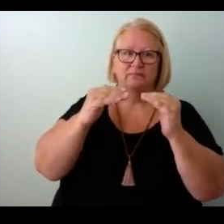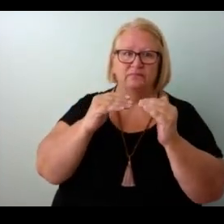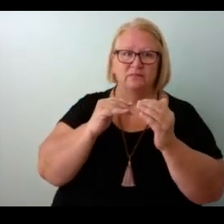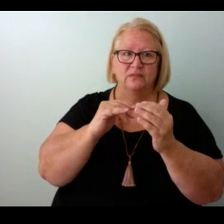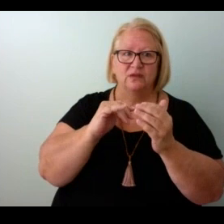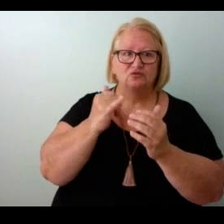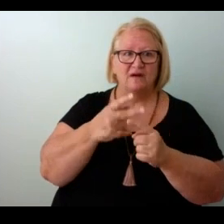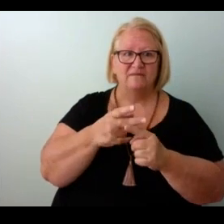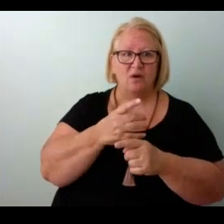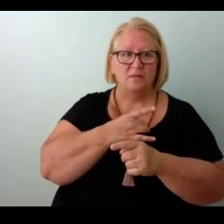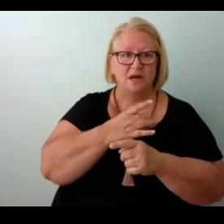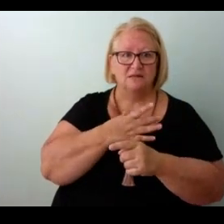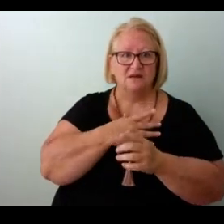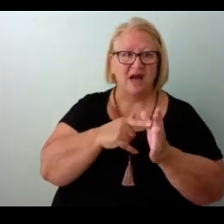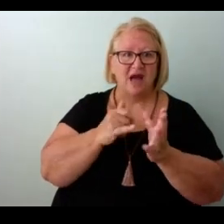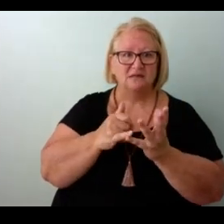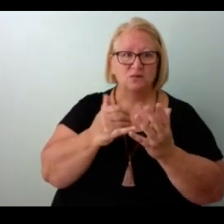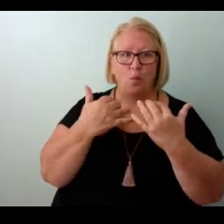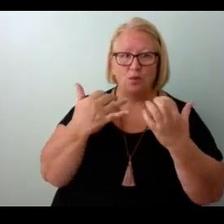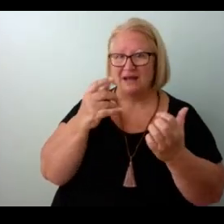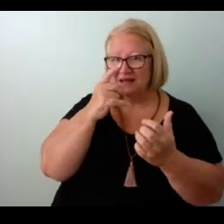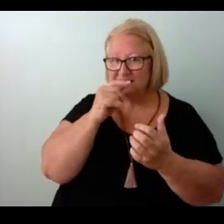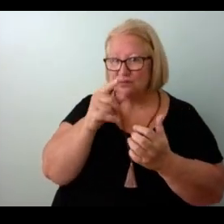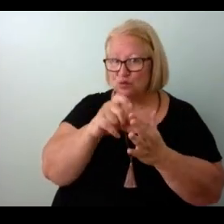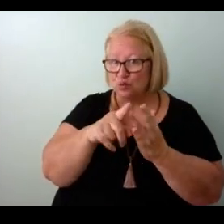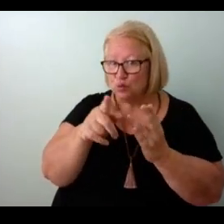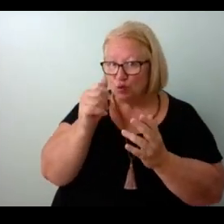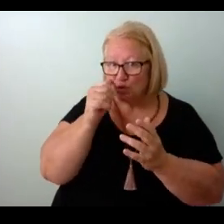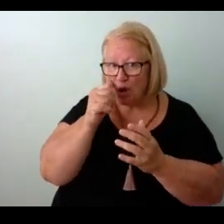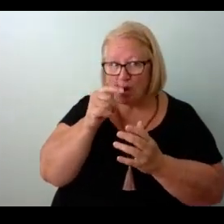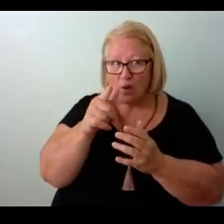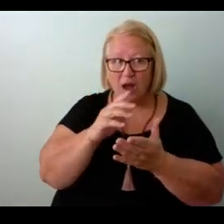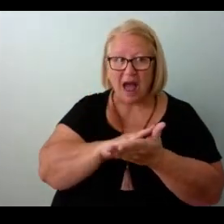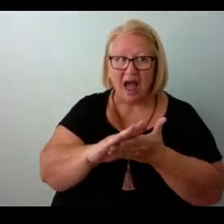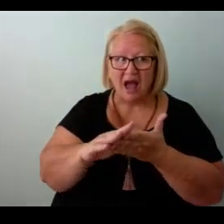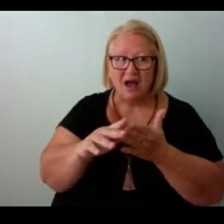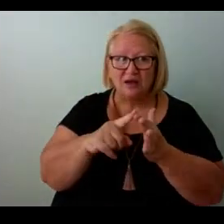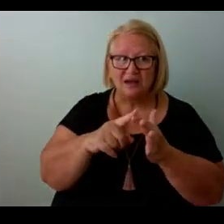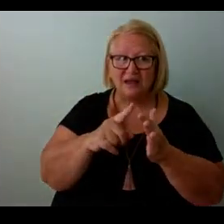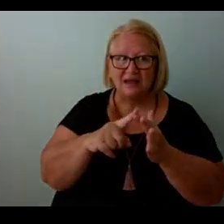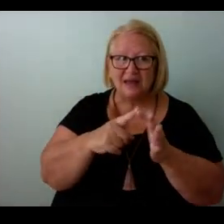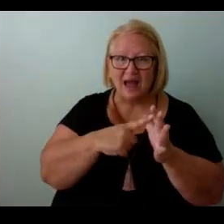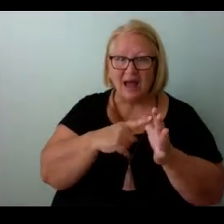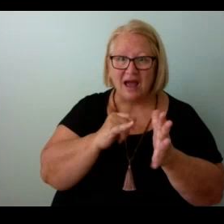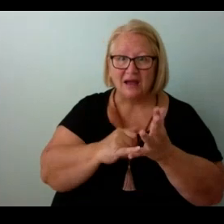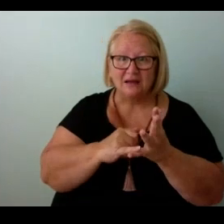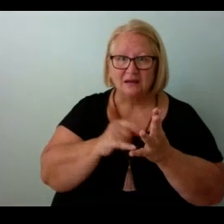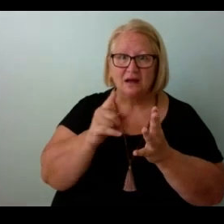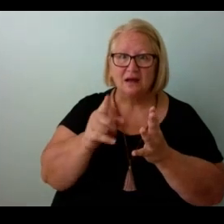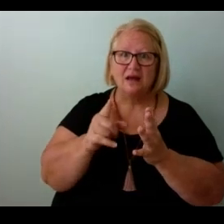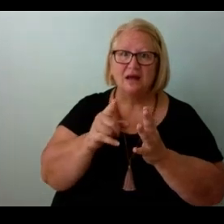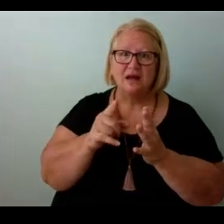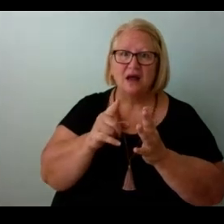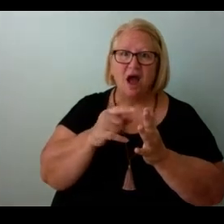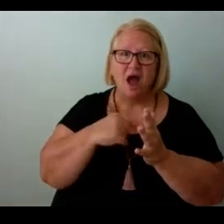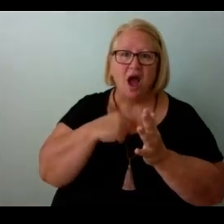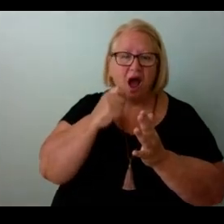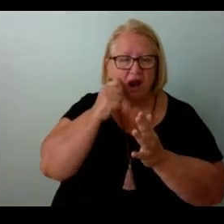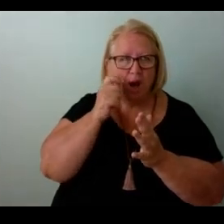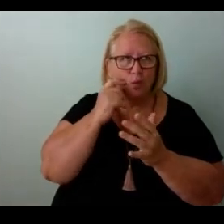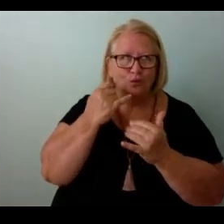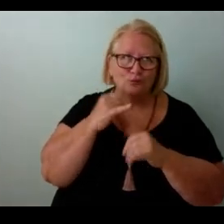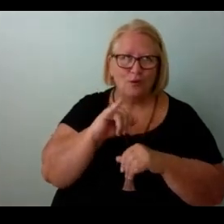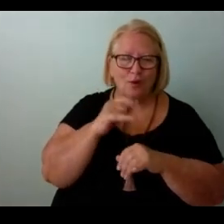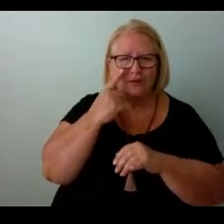and the audience here today, do you know the acronym HEEAS?